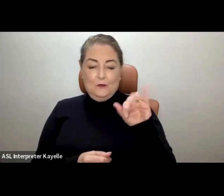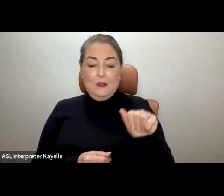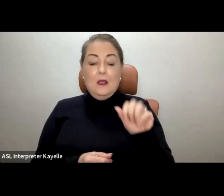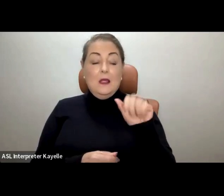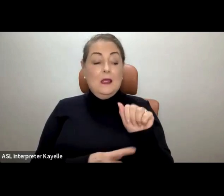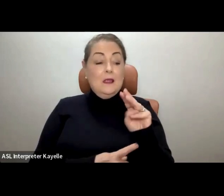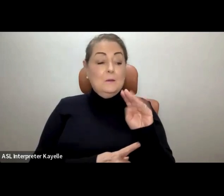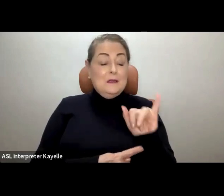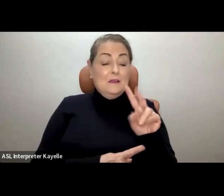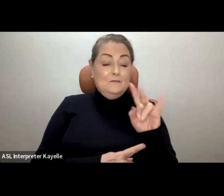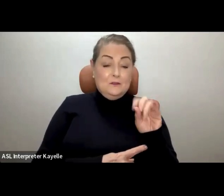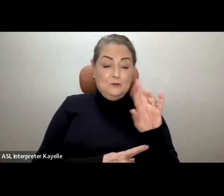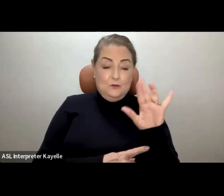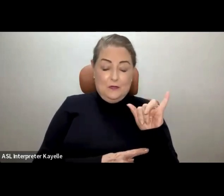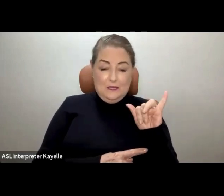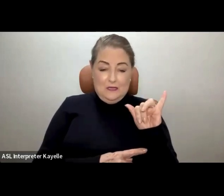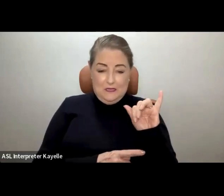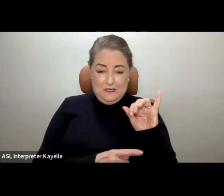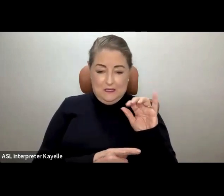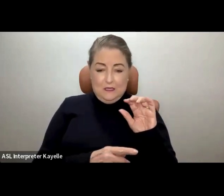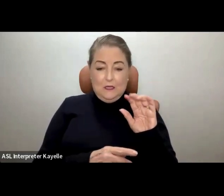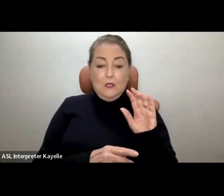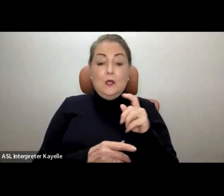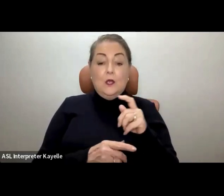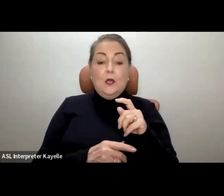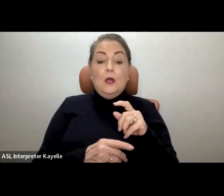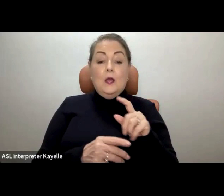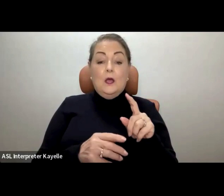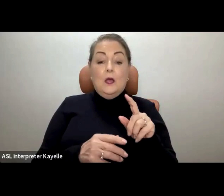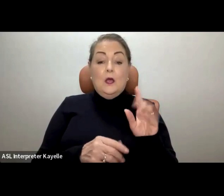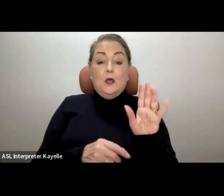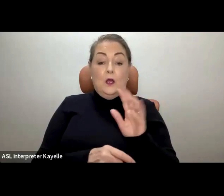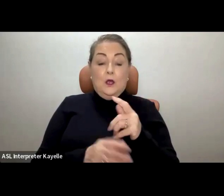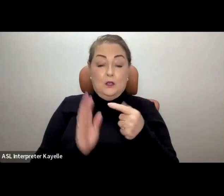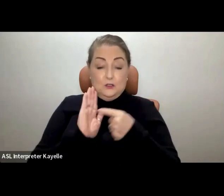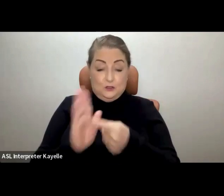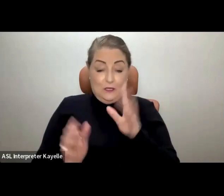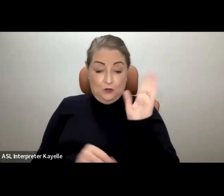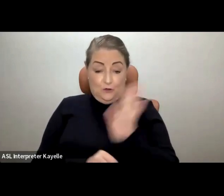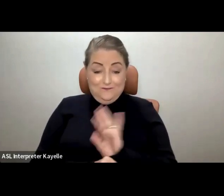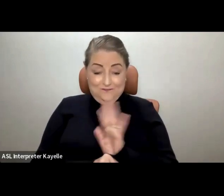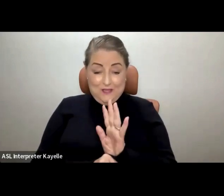screened at our film festival last year. And of course, I have